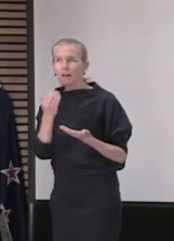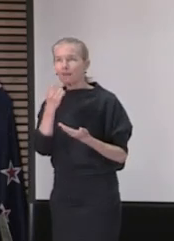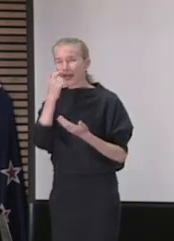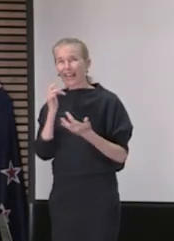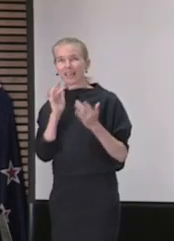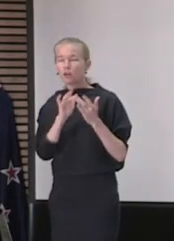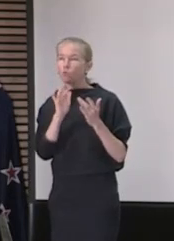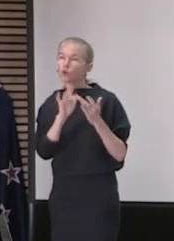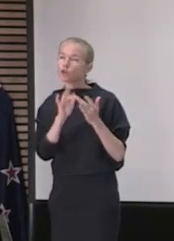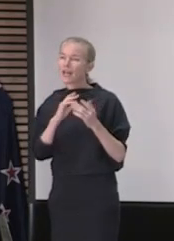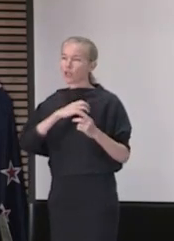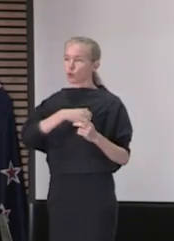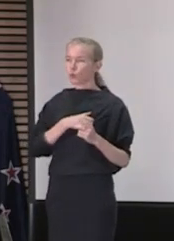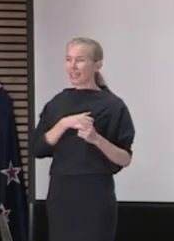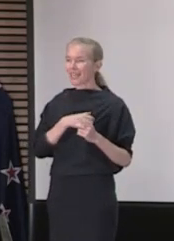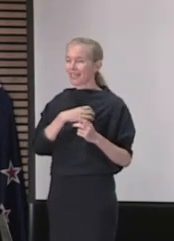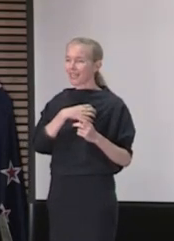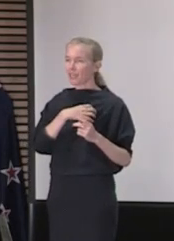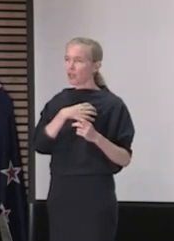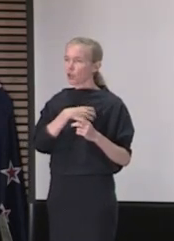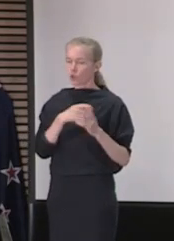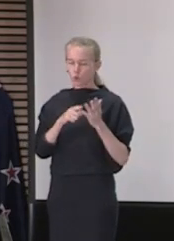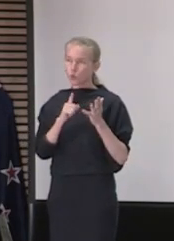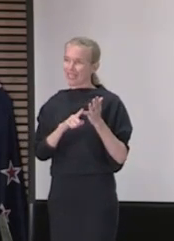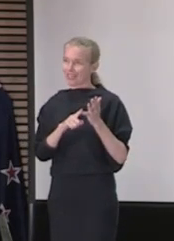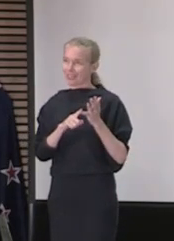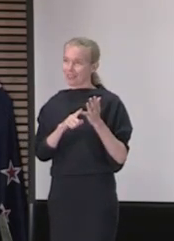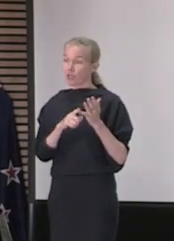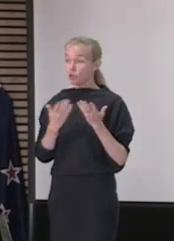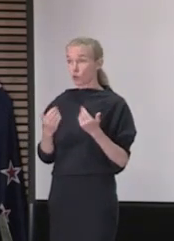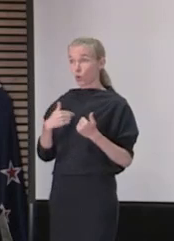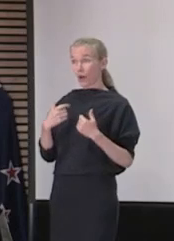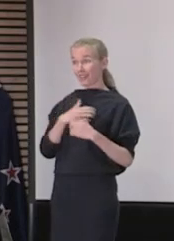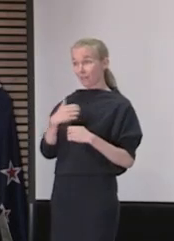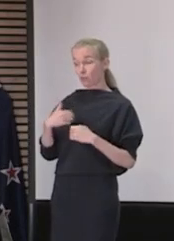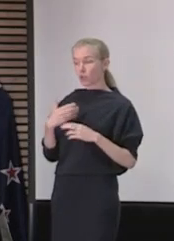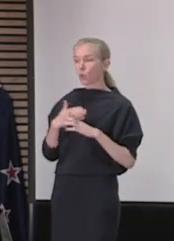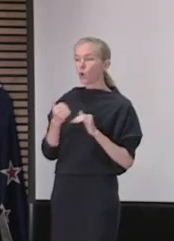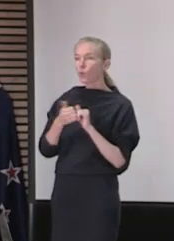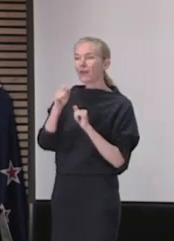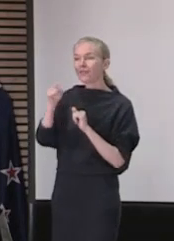with unions to ensurethat the staff were confident, not just in the supply, butalso in the availability anduse.